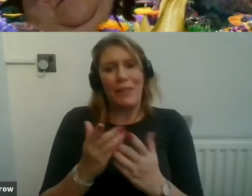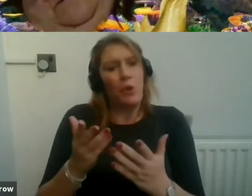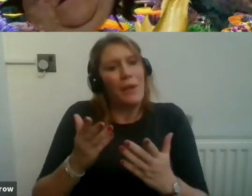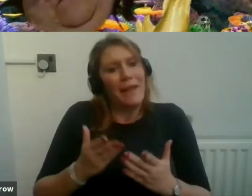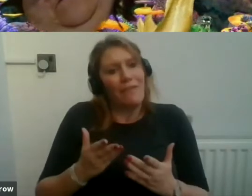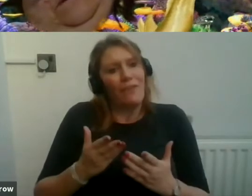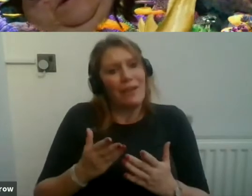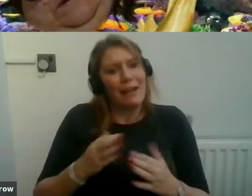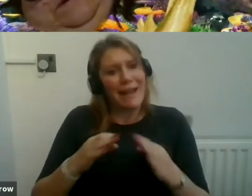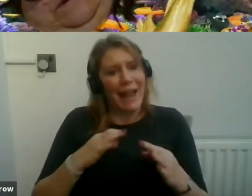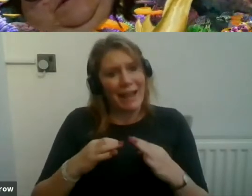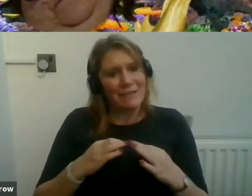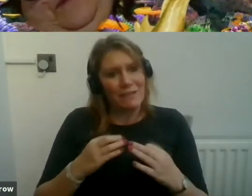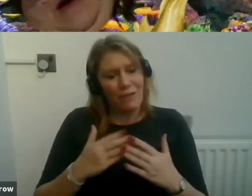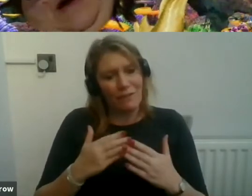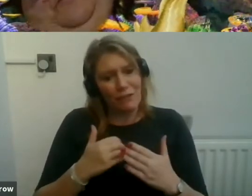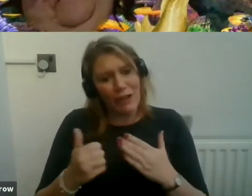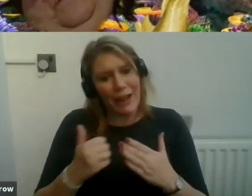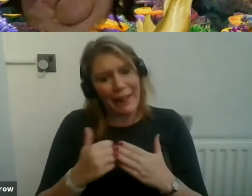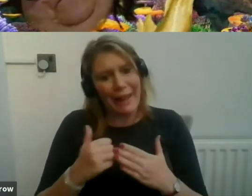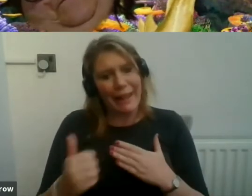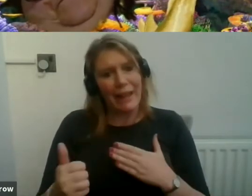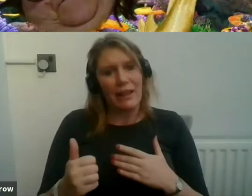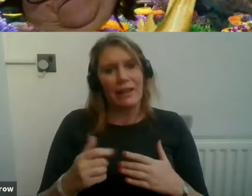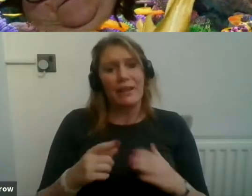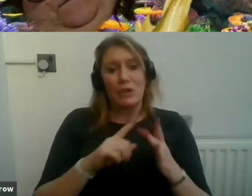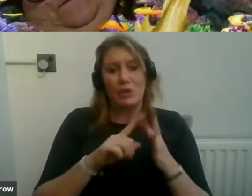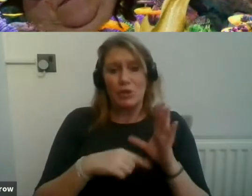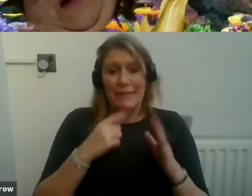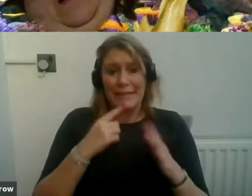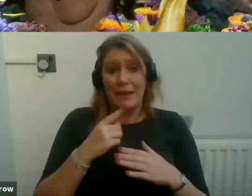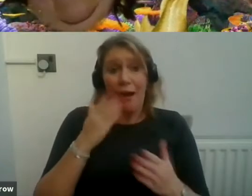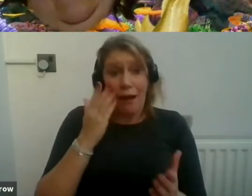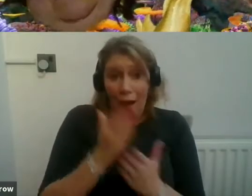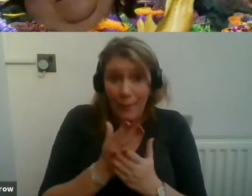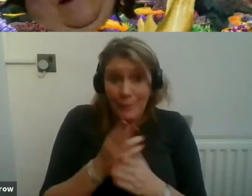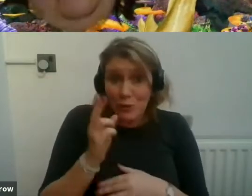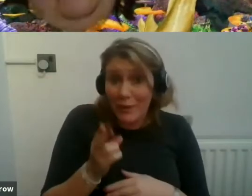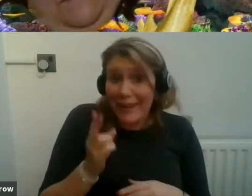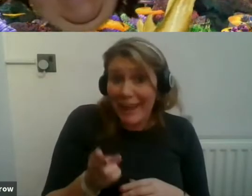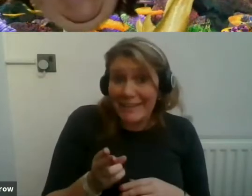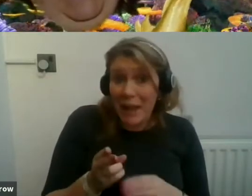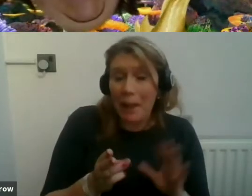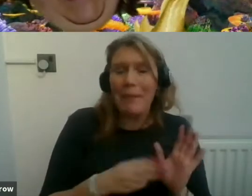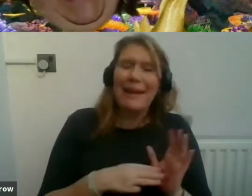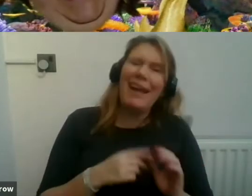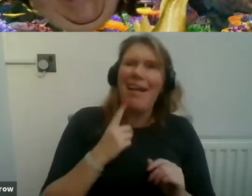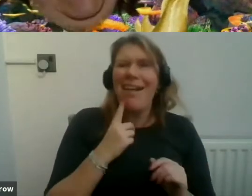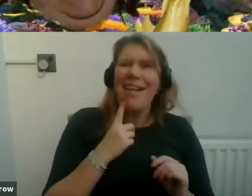You would do it again? Well, yeah. .